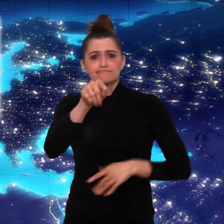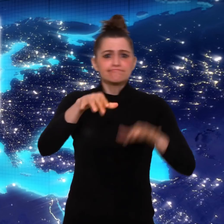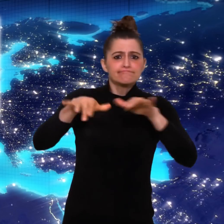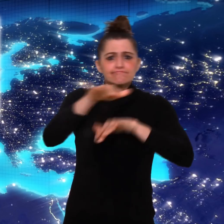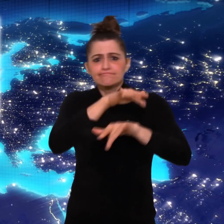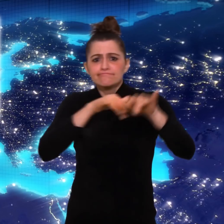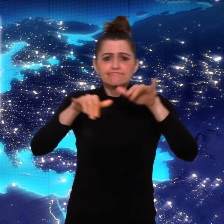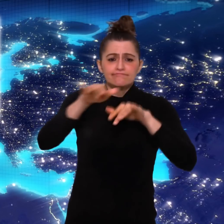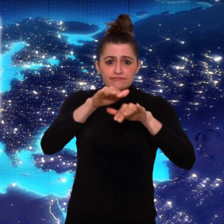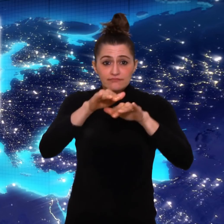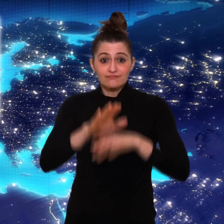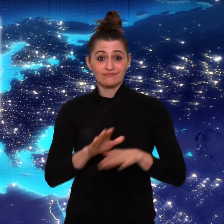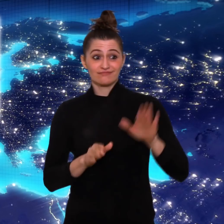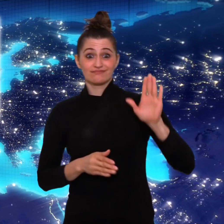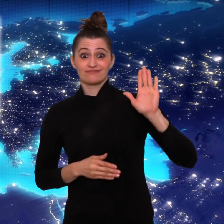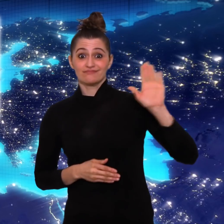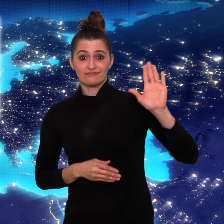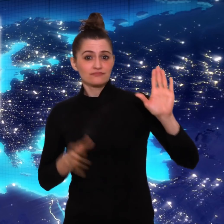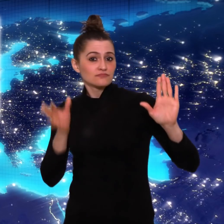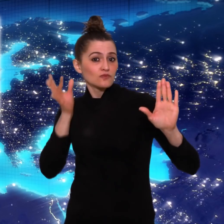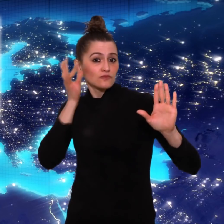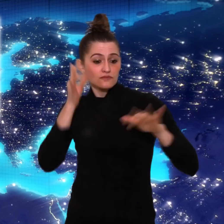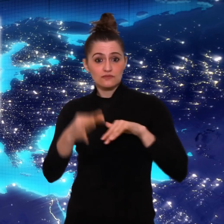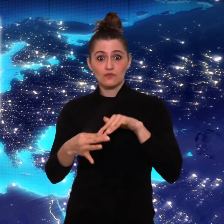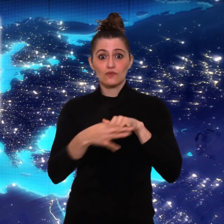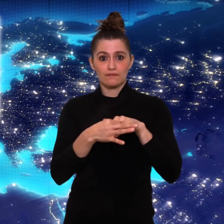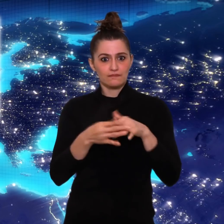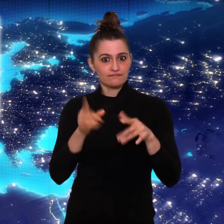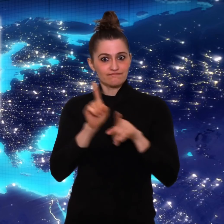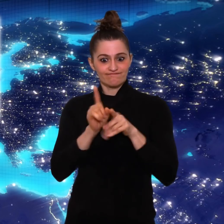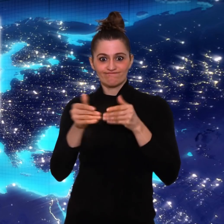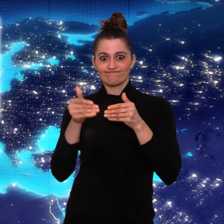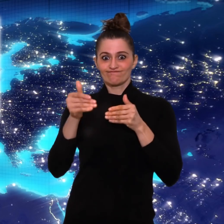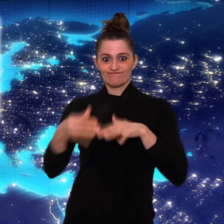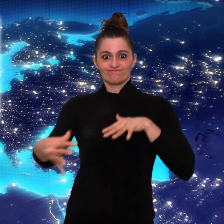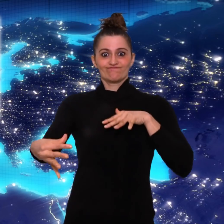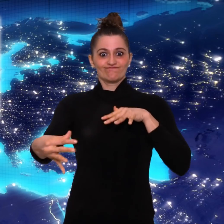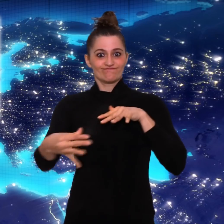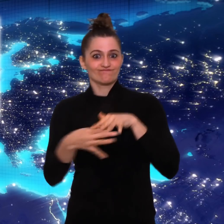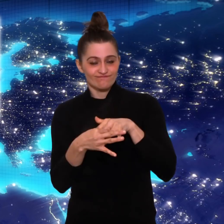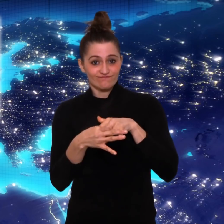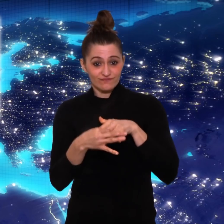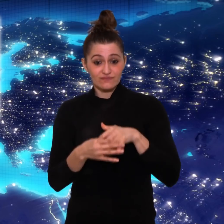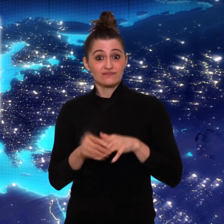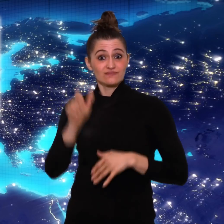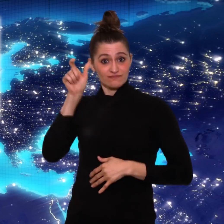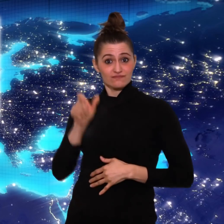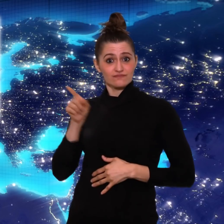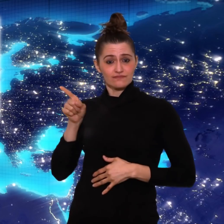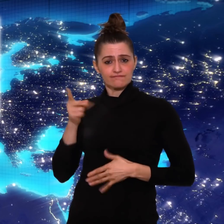Arabia claimed he left the